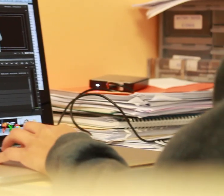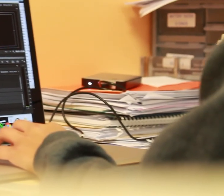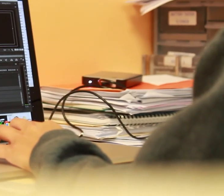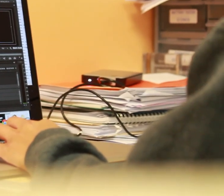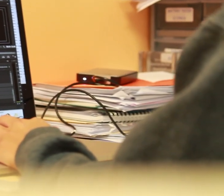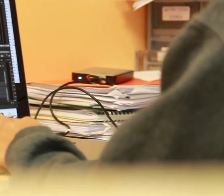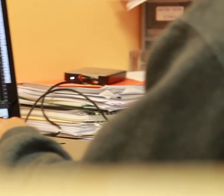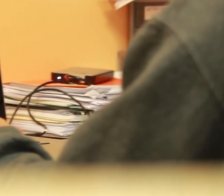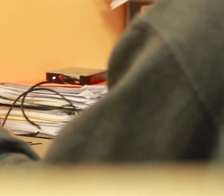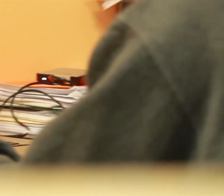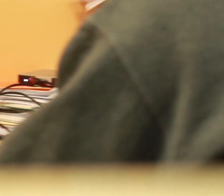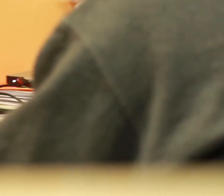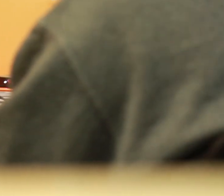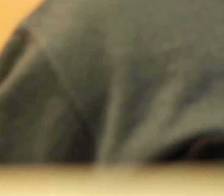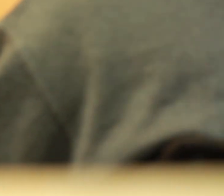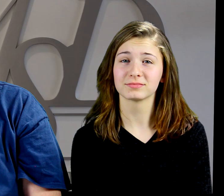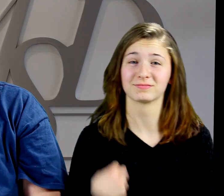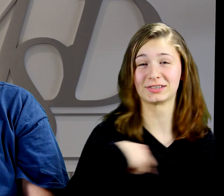We are learning so much more than our parents did.